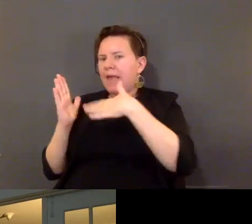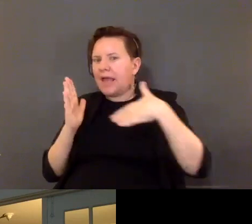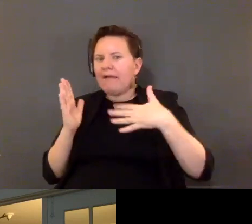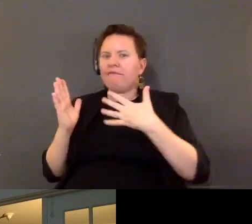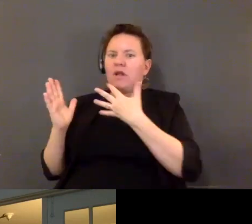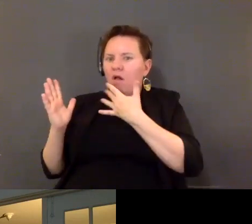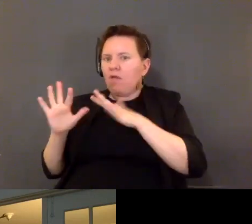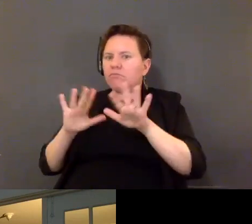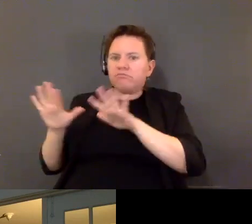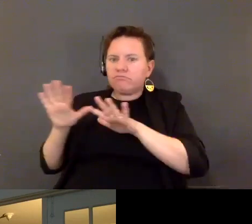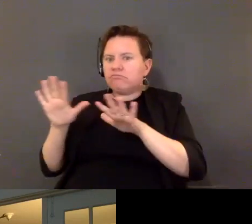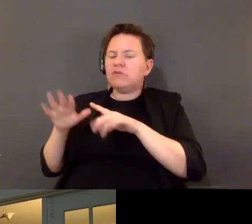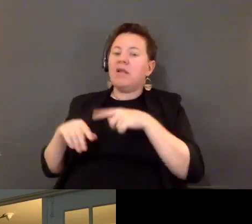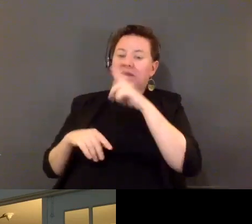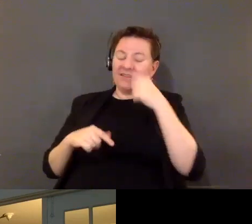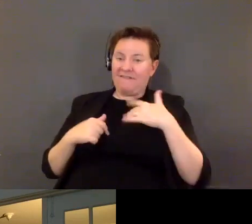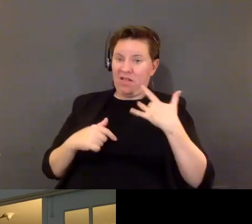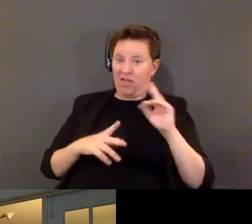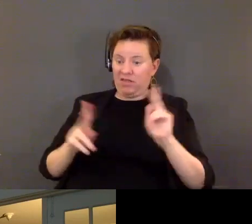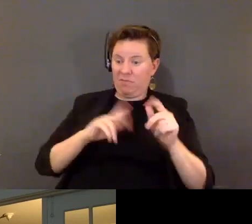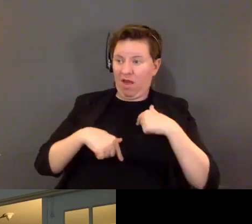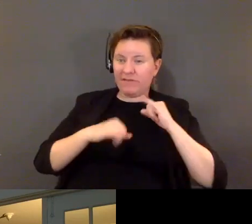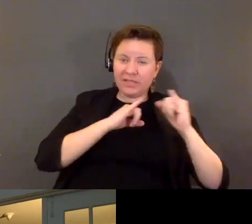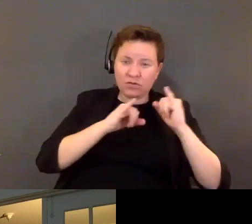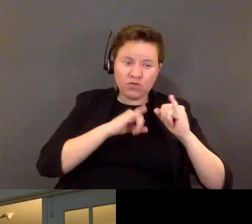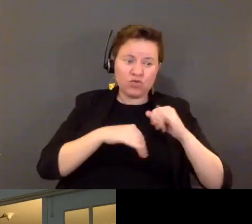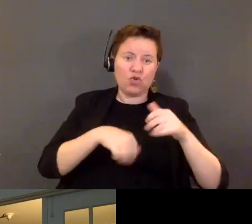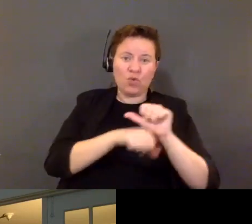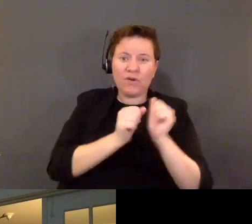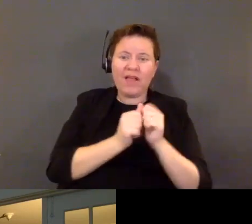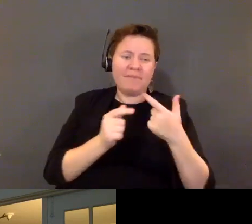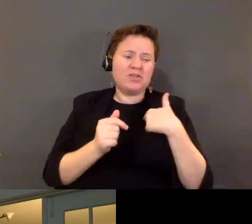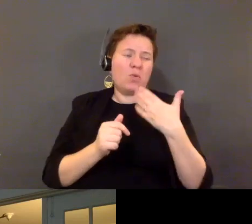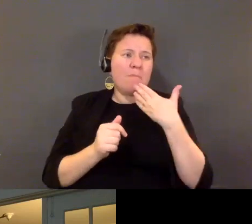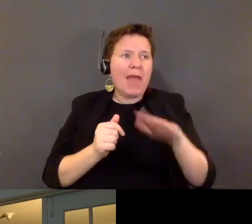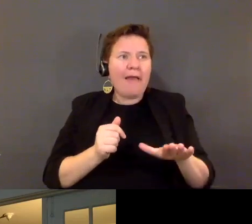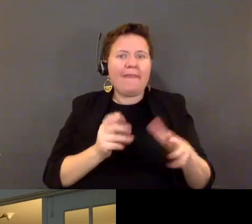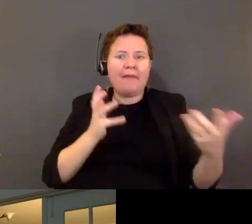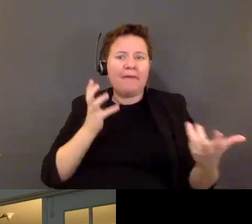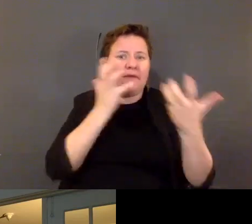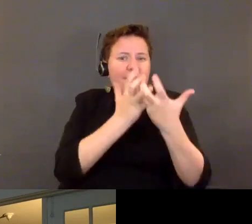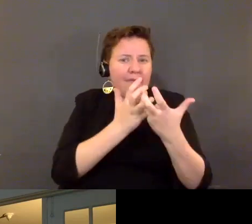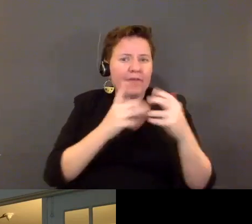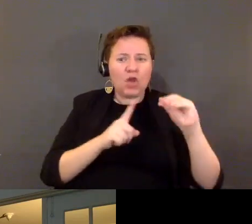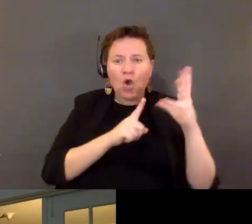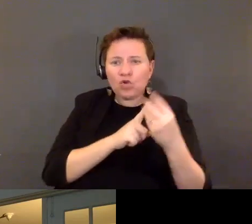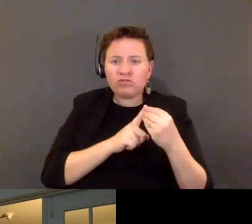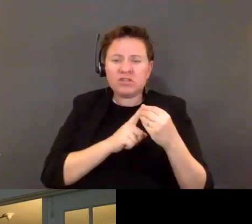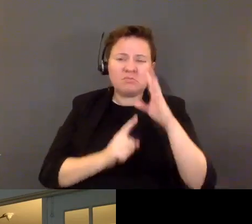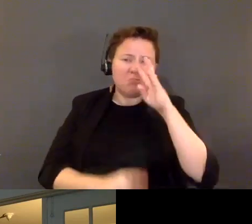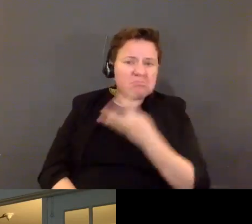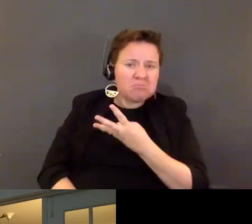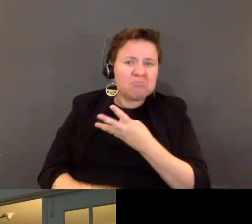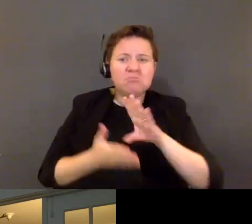i feel like the people i work with have been so badly served culturally by images of difference